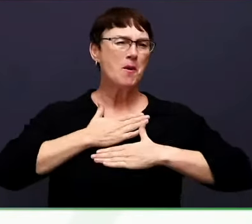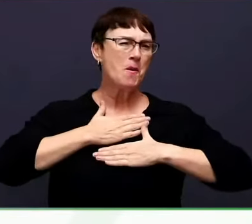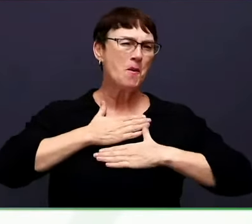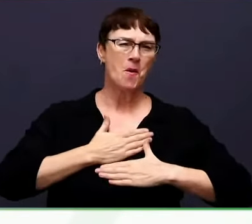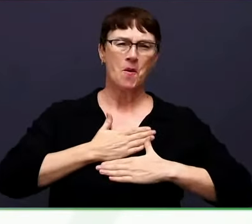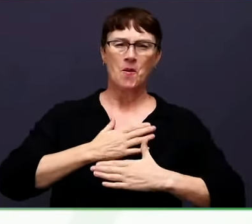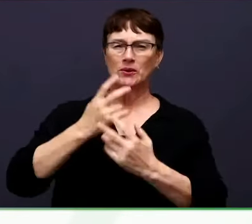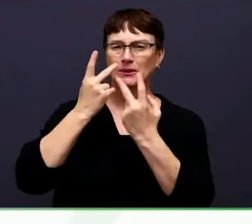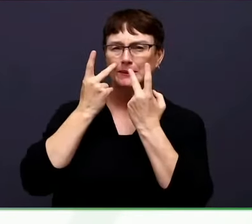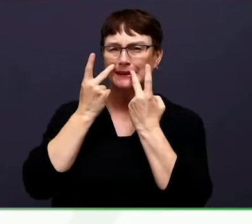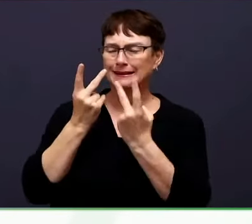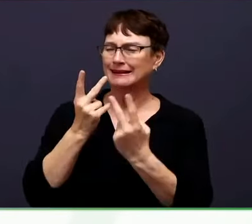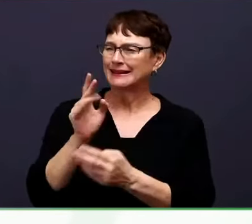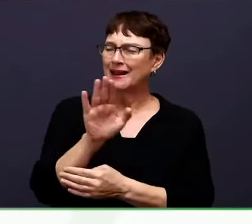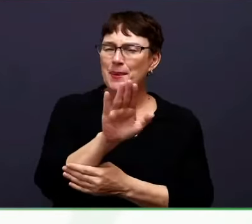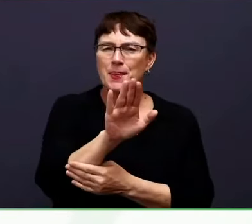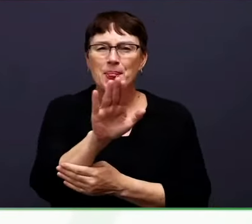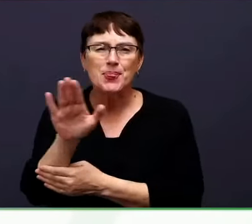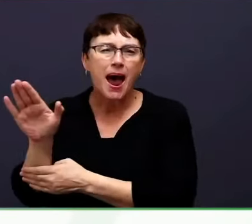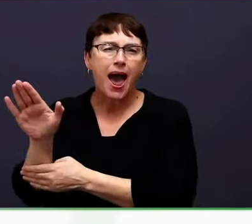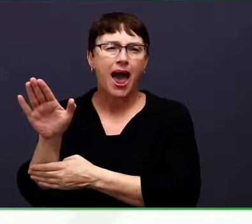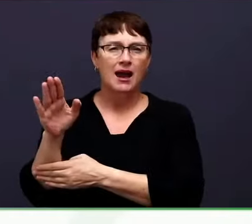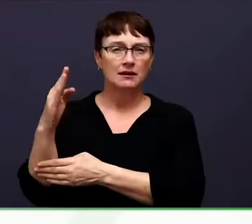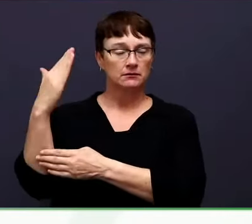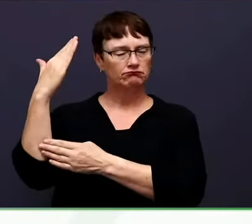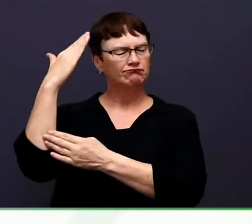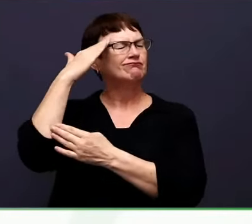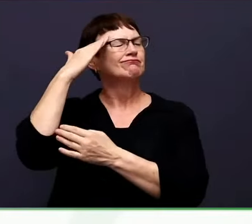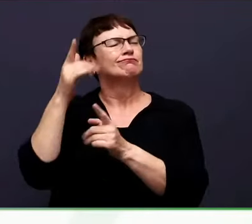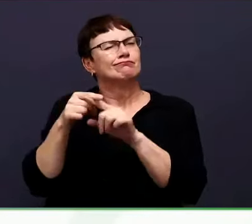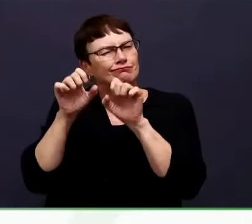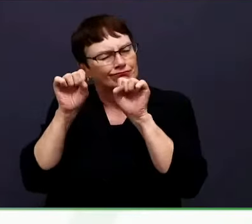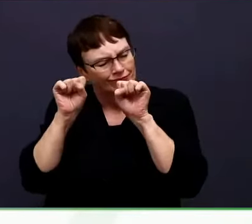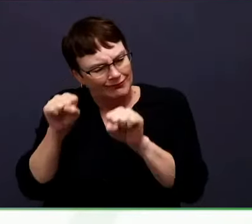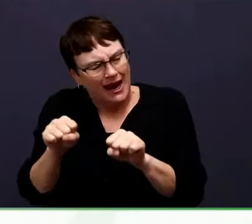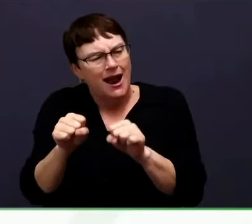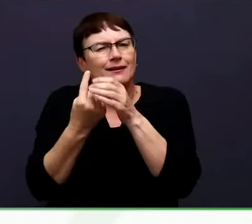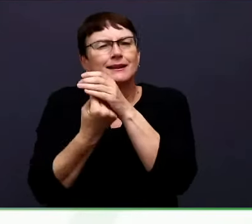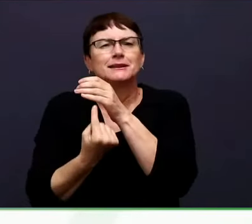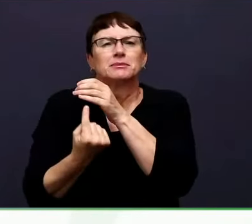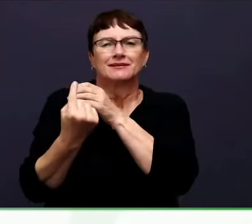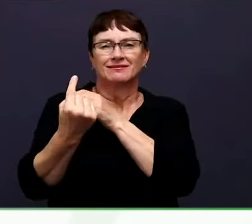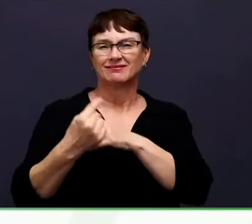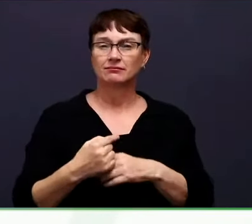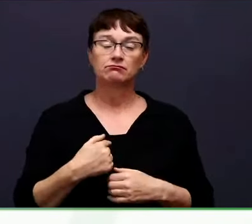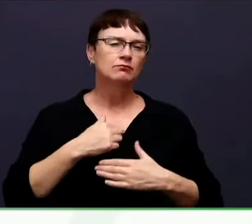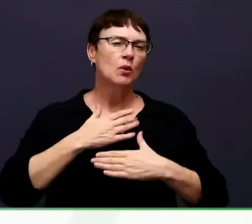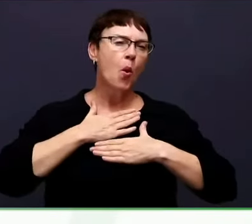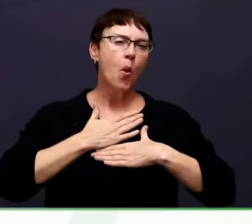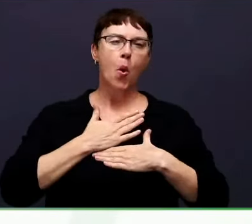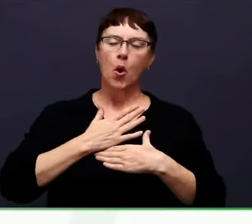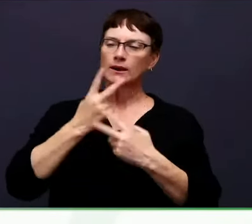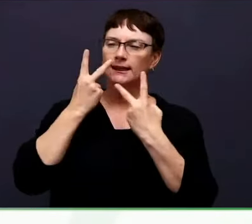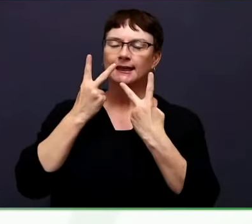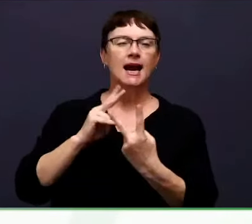Of families, communities and policymakers from institutional.